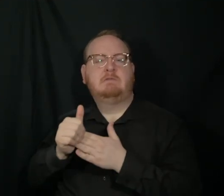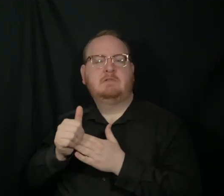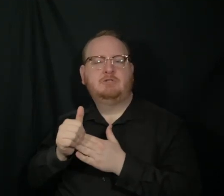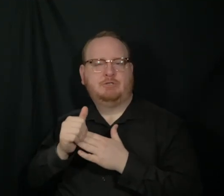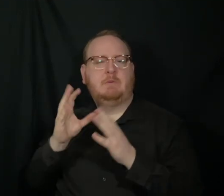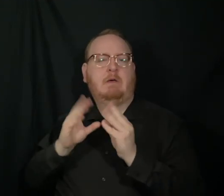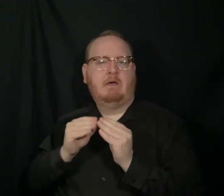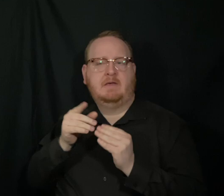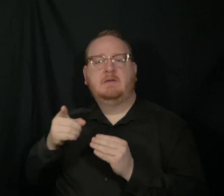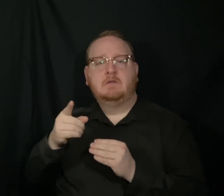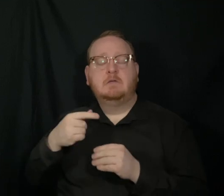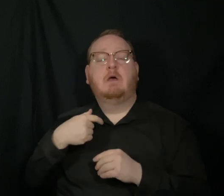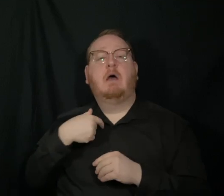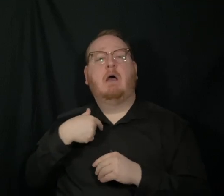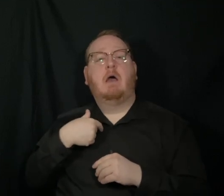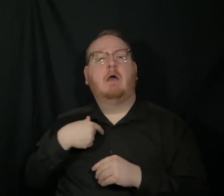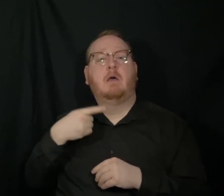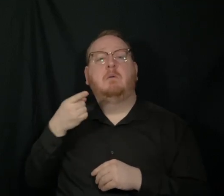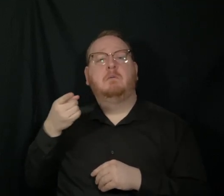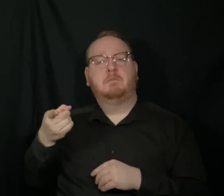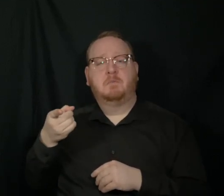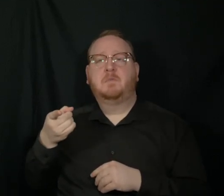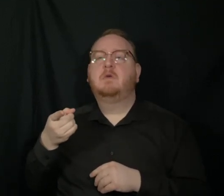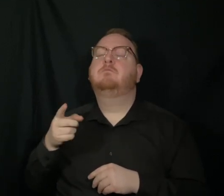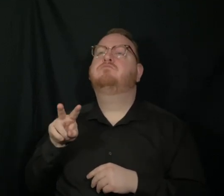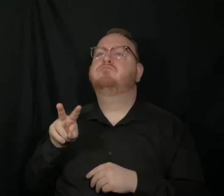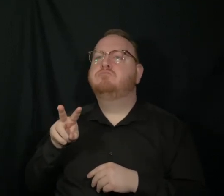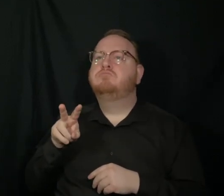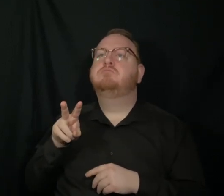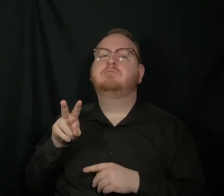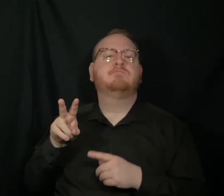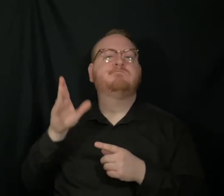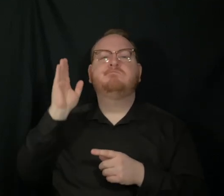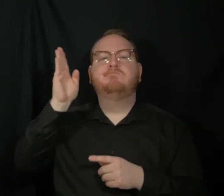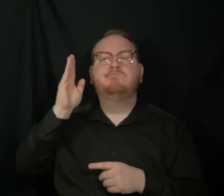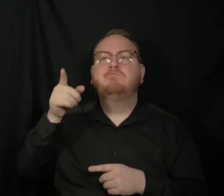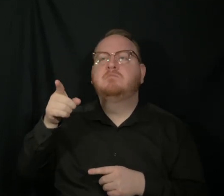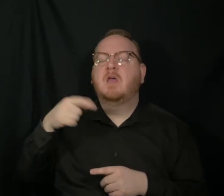into a in a session, and I remember getting up and asking a